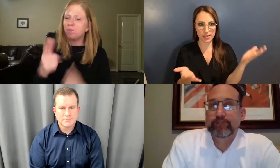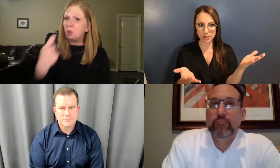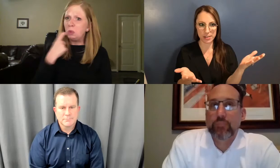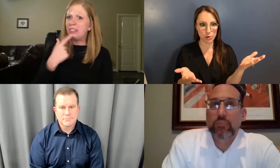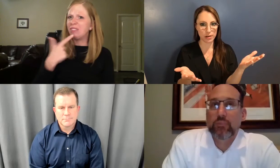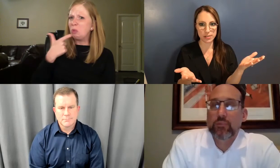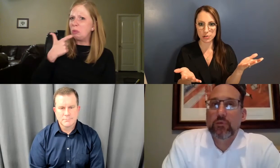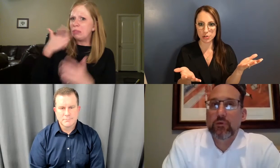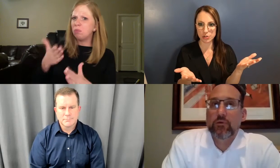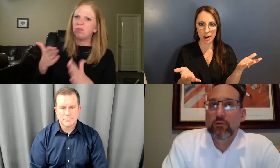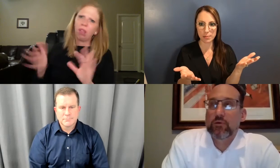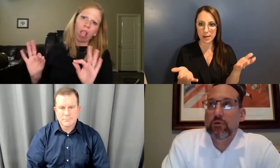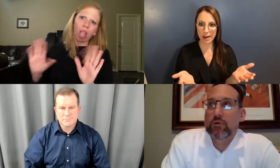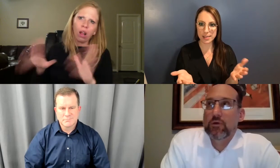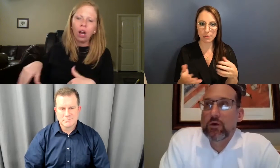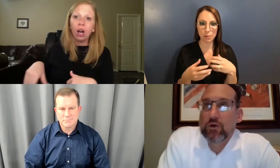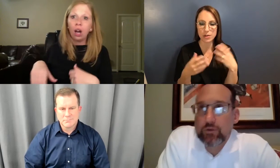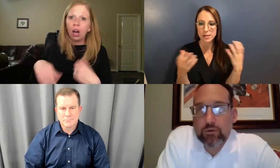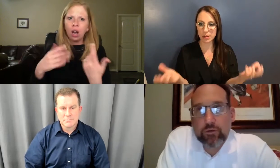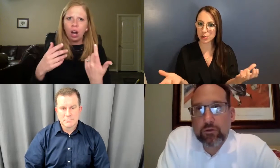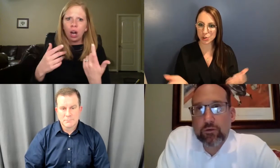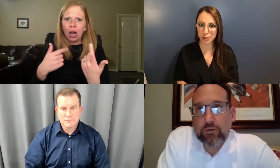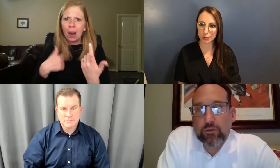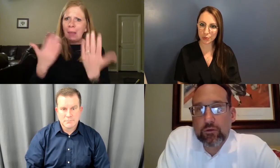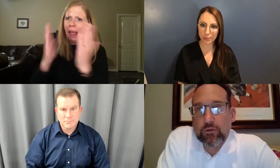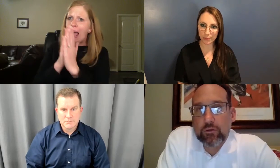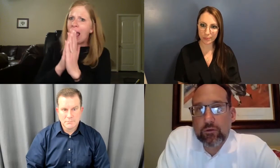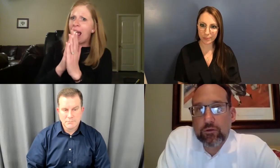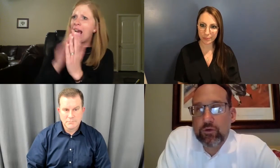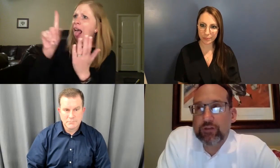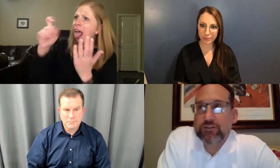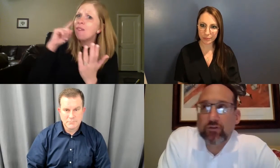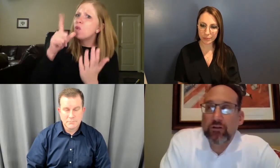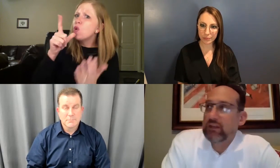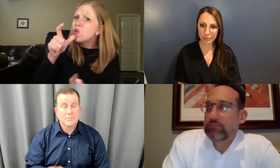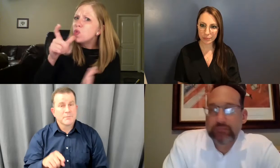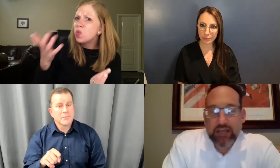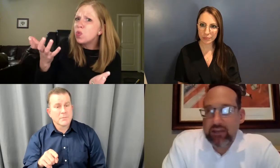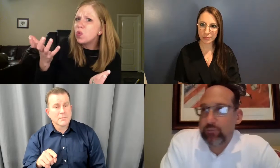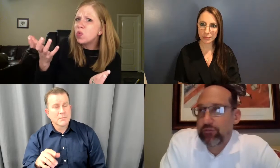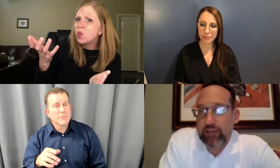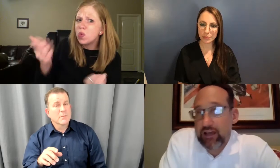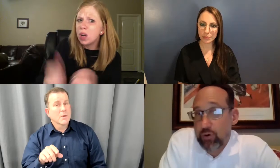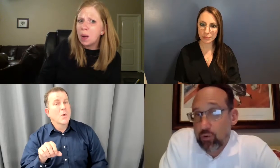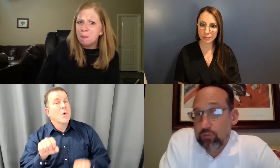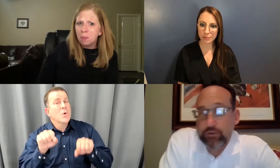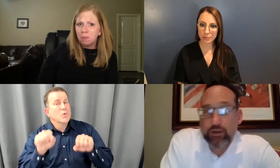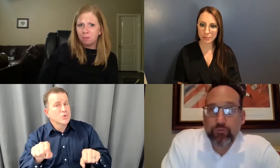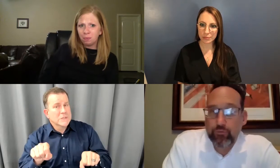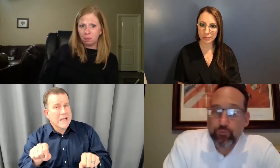is there someone else that you should try and be asking for something you should do? You can certainly take it up the flag pole,